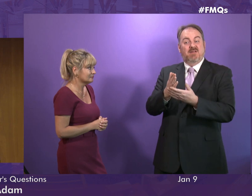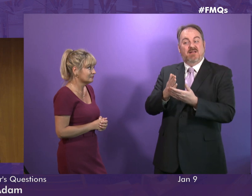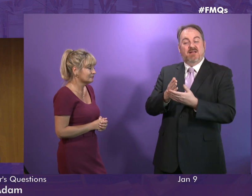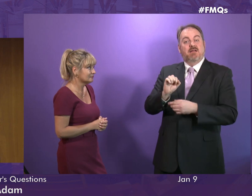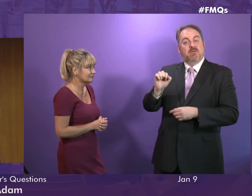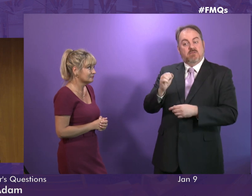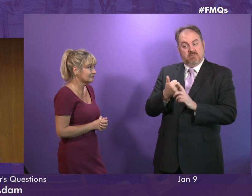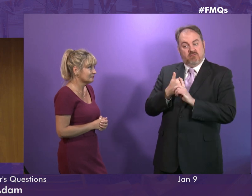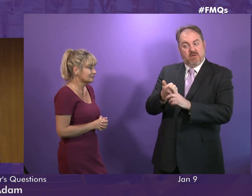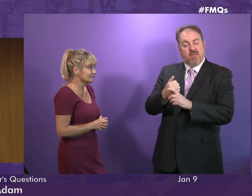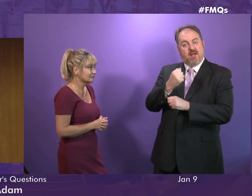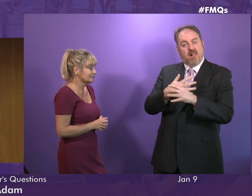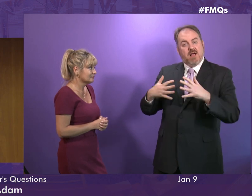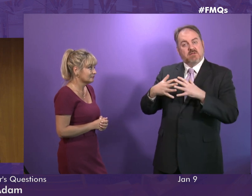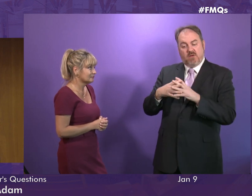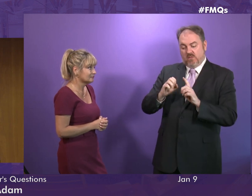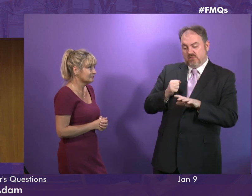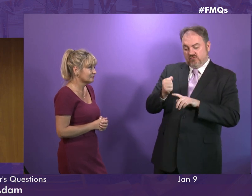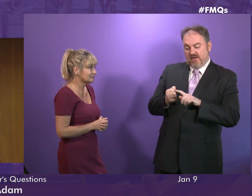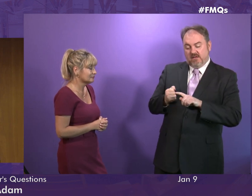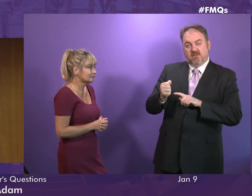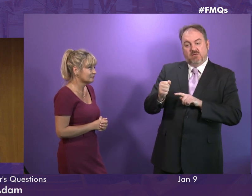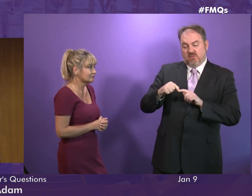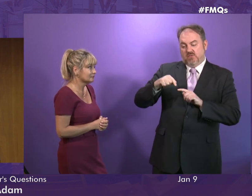case for a Glasgow metro stopping at the airport and at Paisley Gilmour Street, and does she